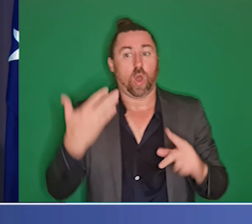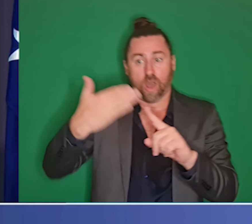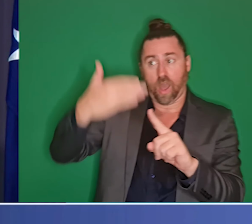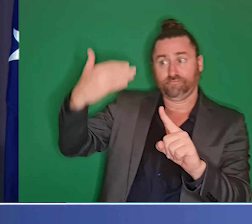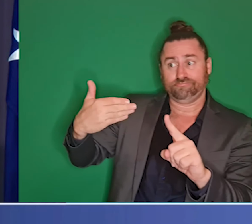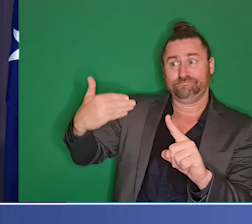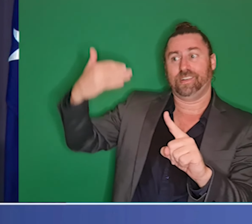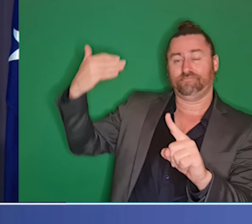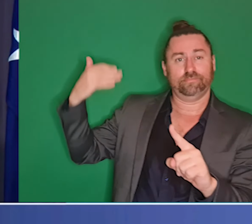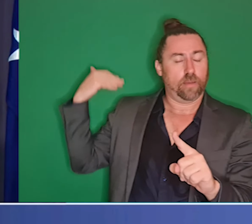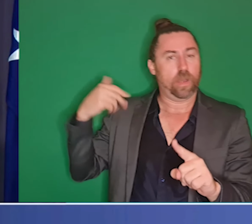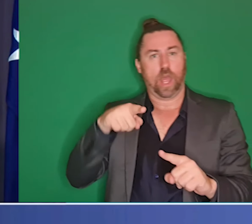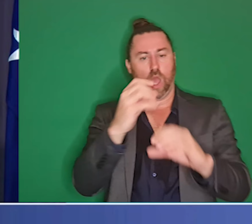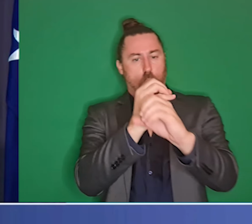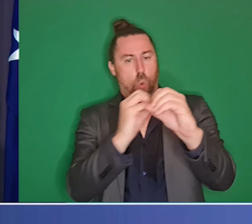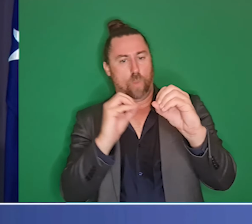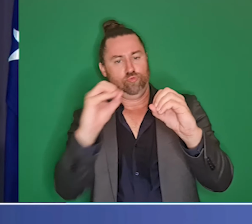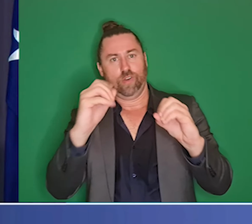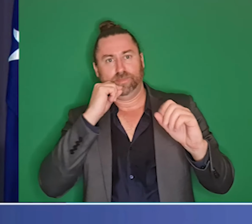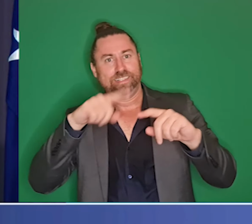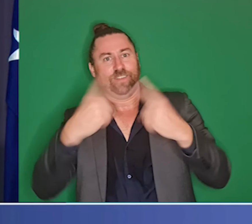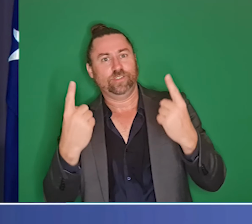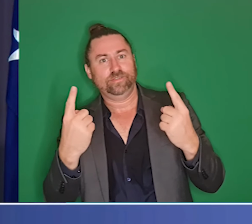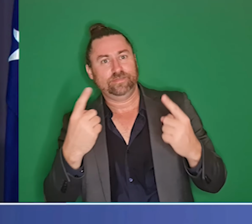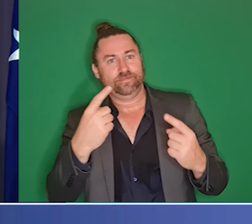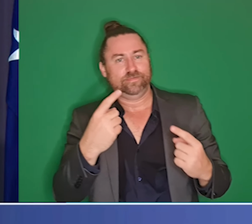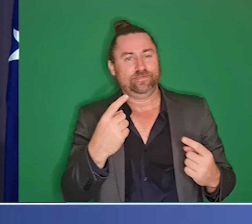up until Omicron in terms of reinfection. So it was quite rare.